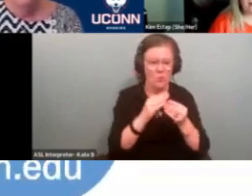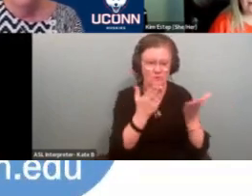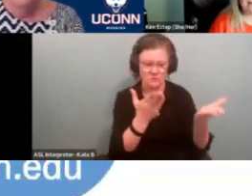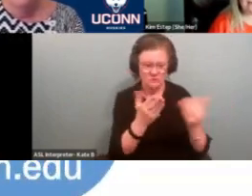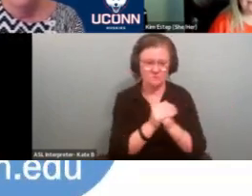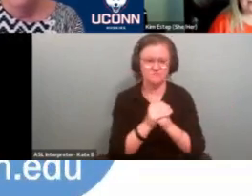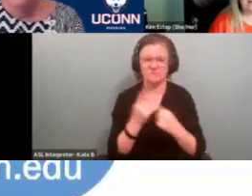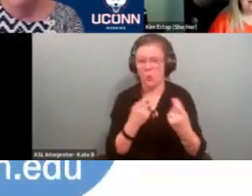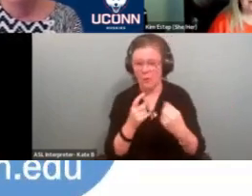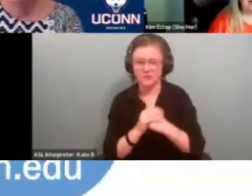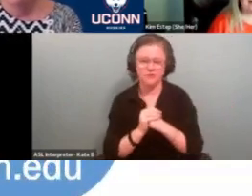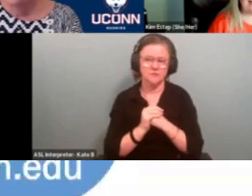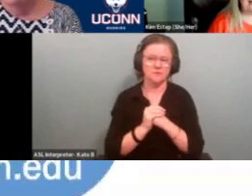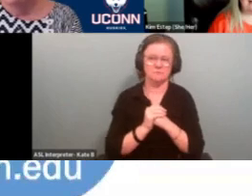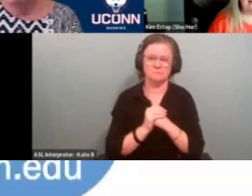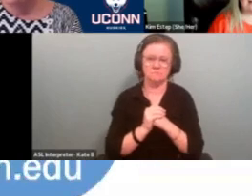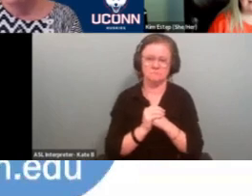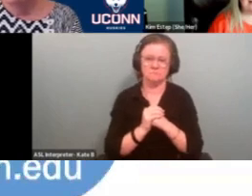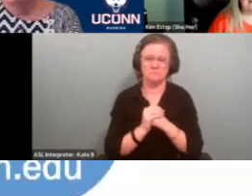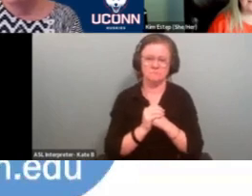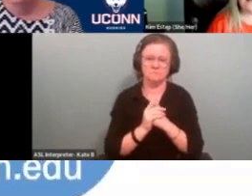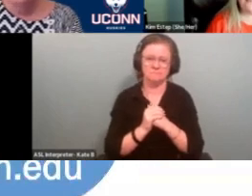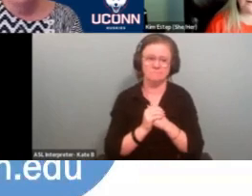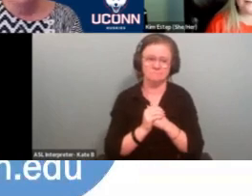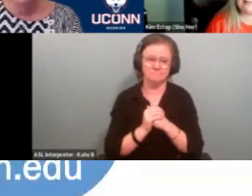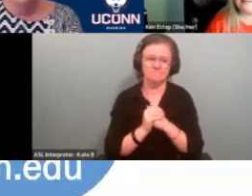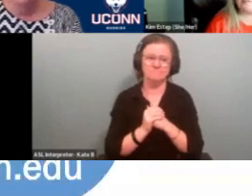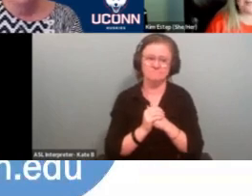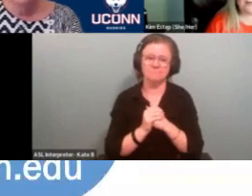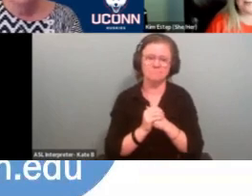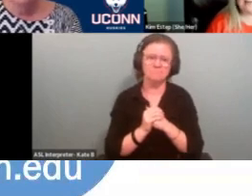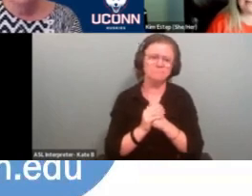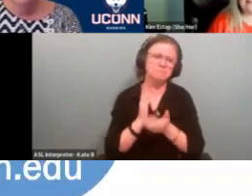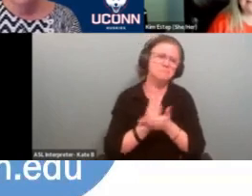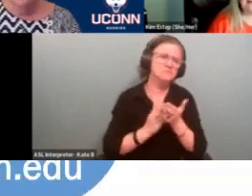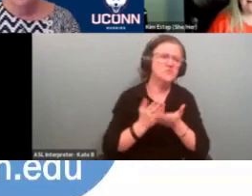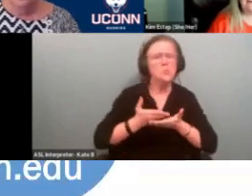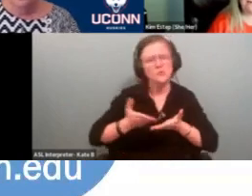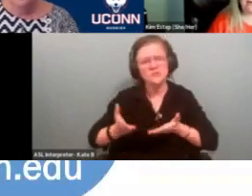wanted to reach out, and some references some resources for